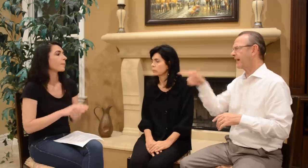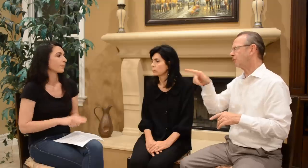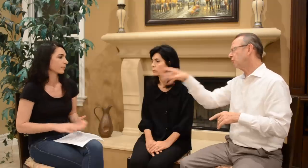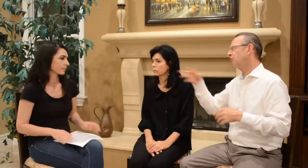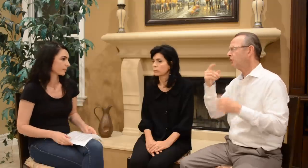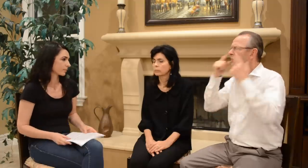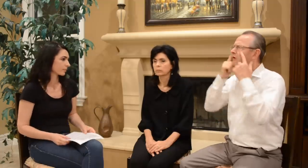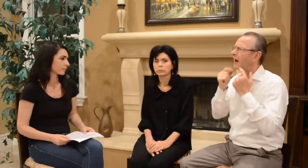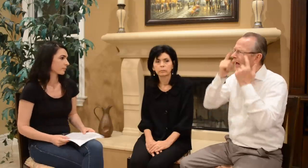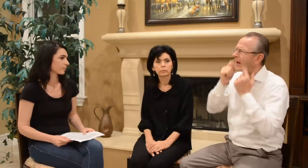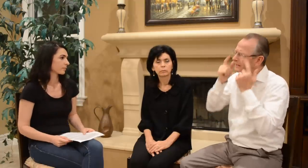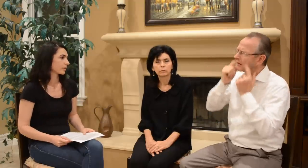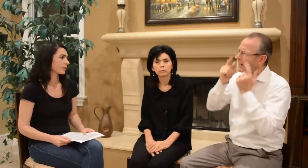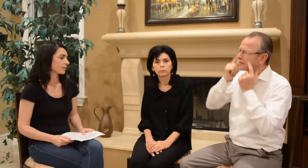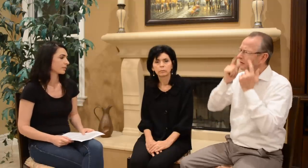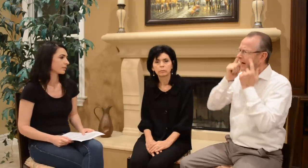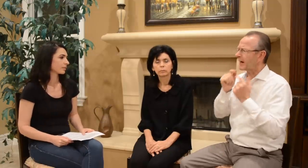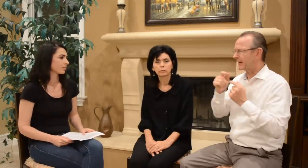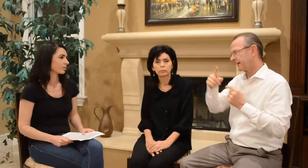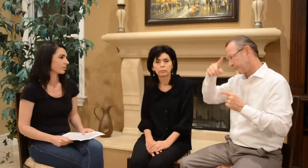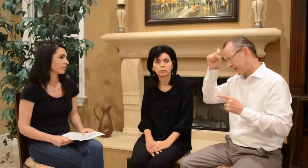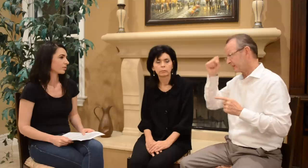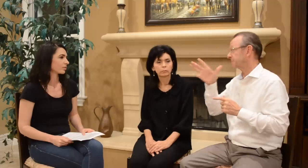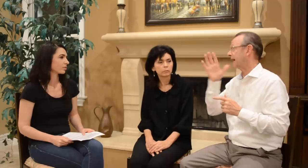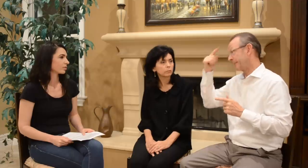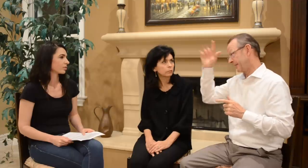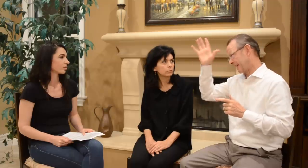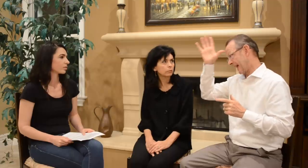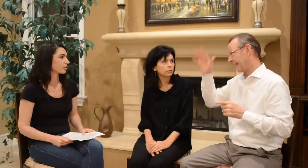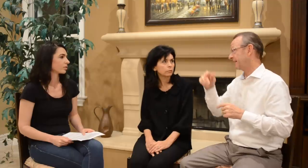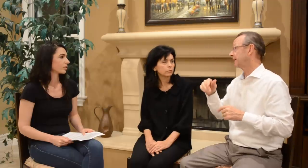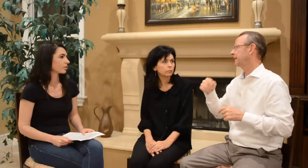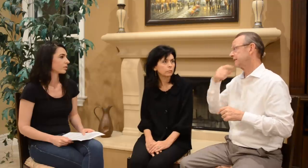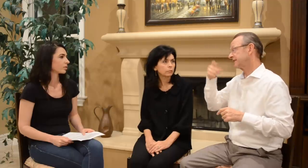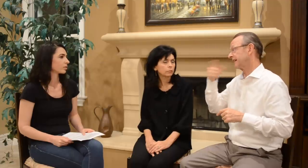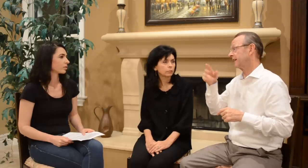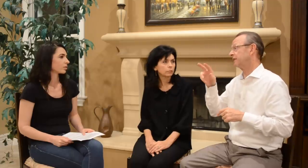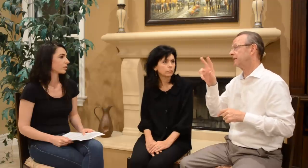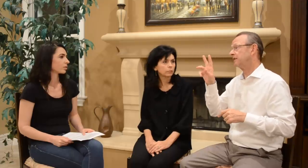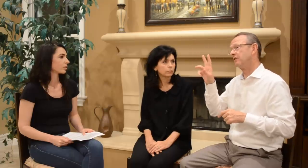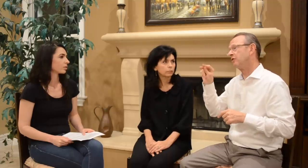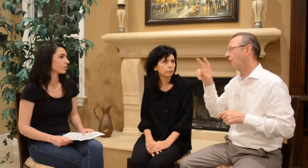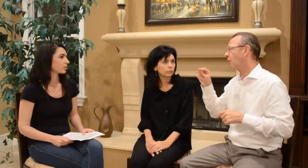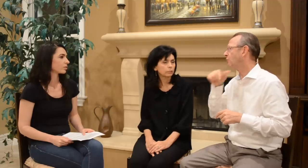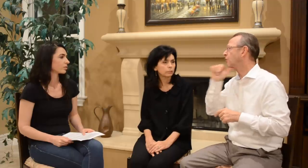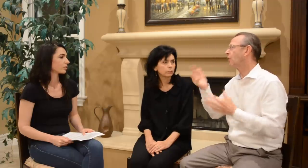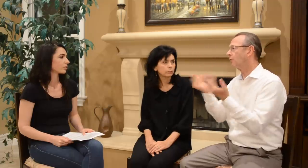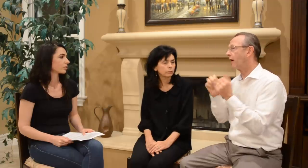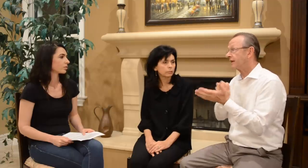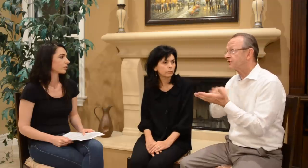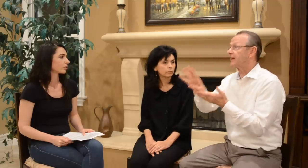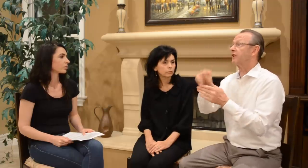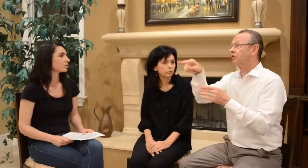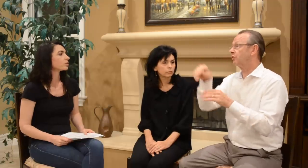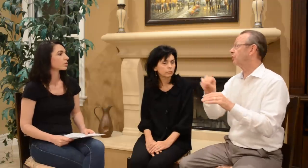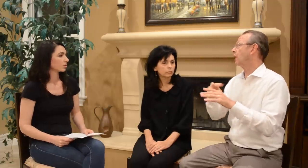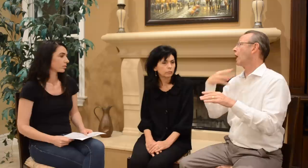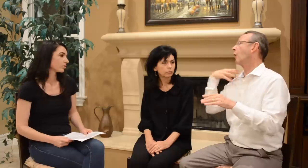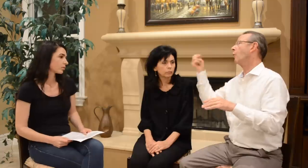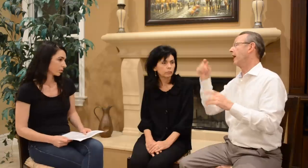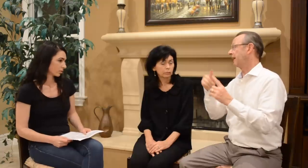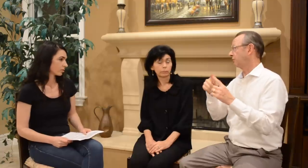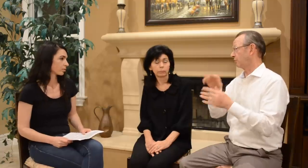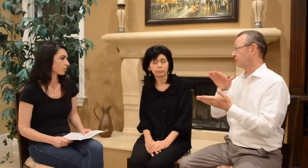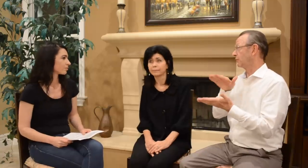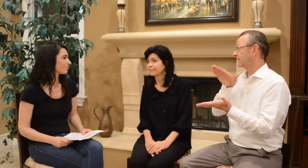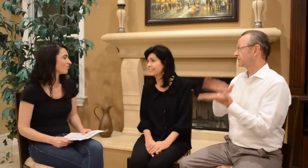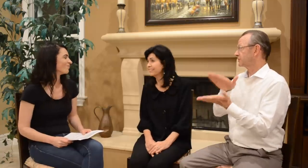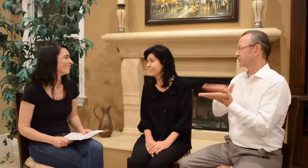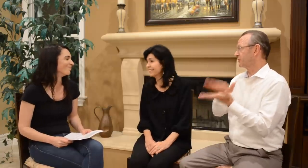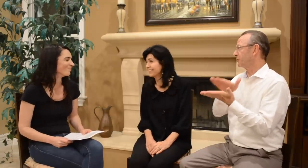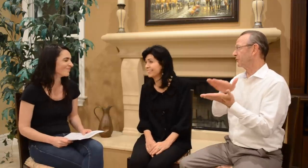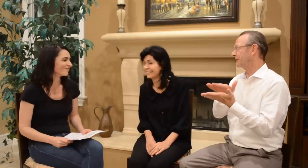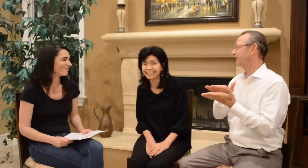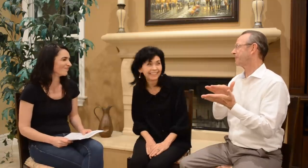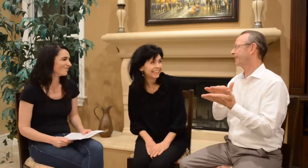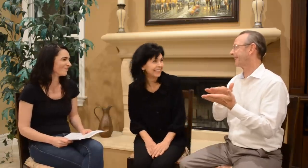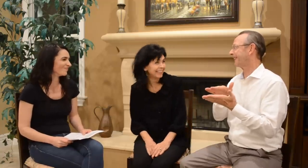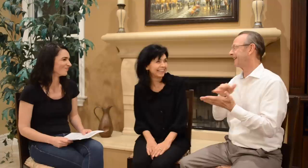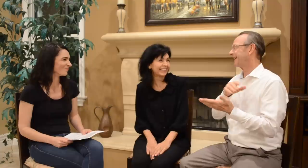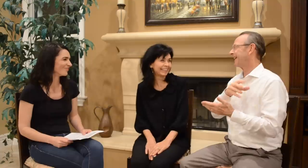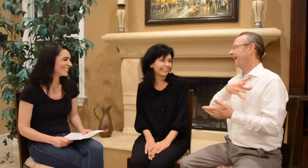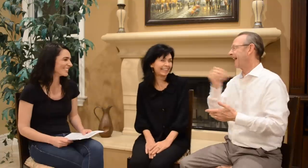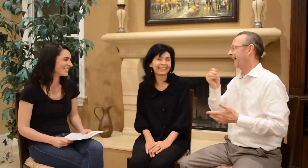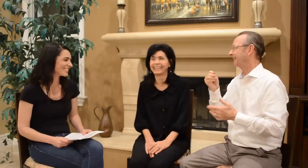And you cried, cried cried because Mom and Dad said no- we don’t want to send you away to school